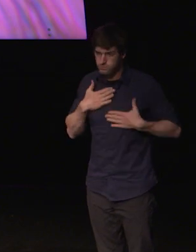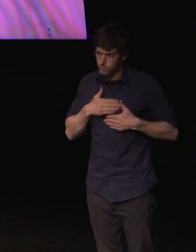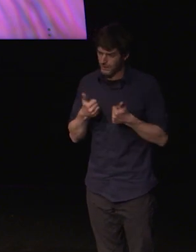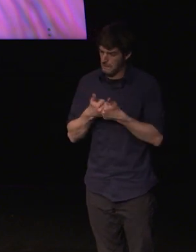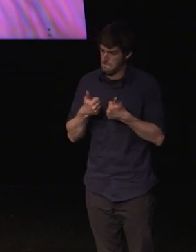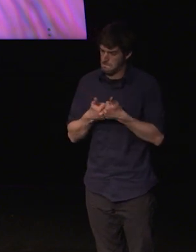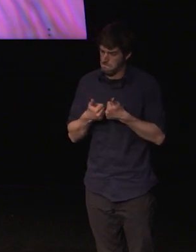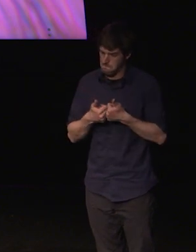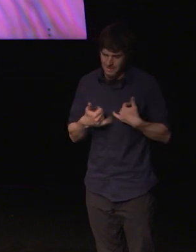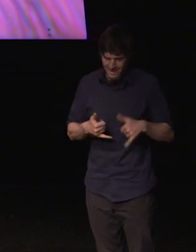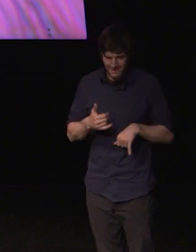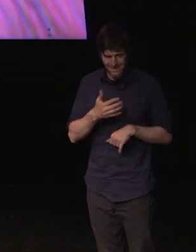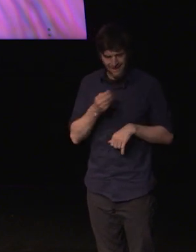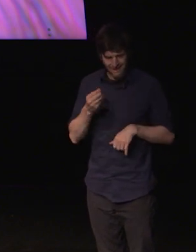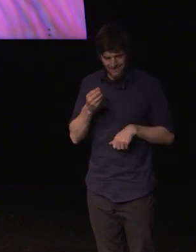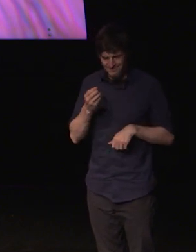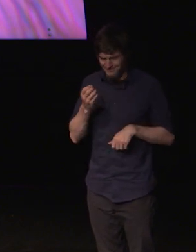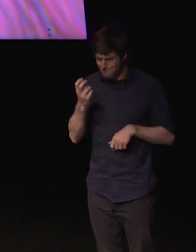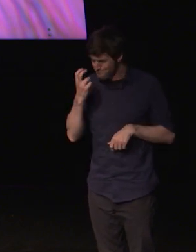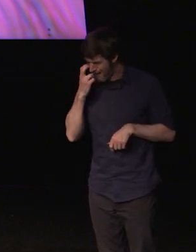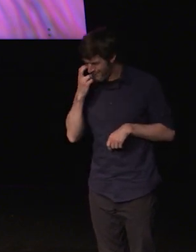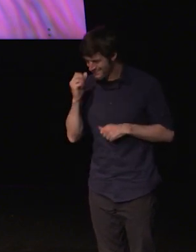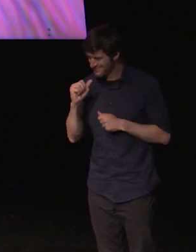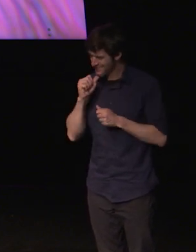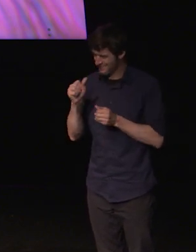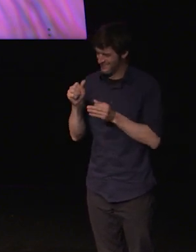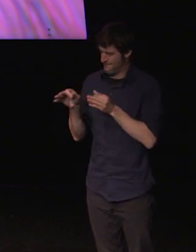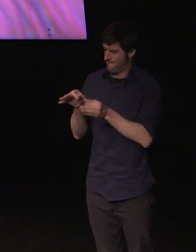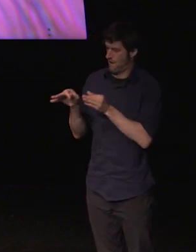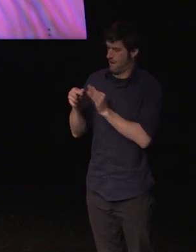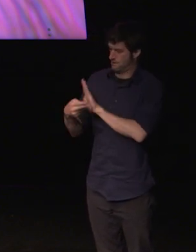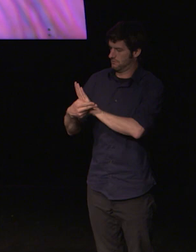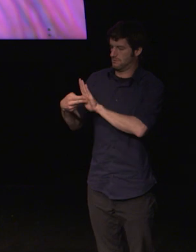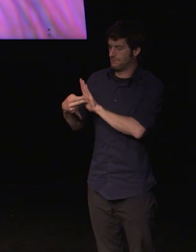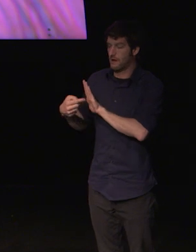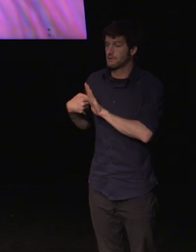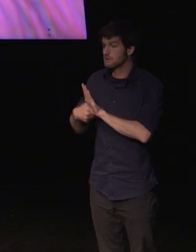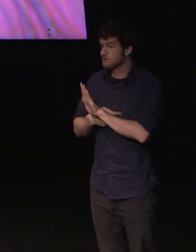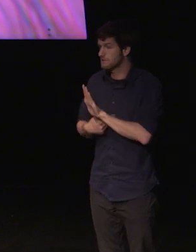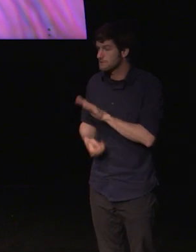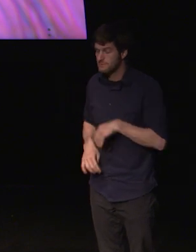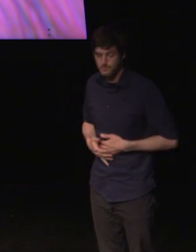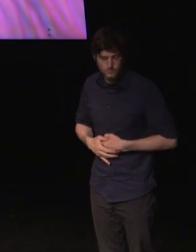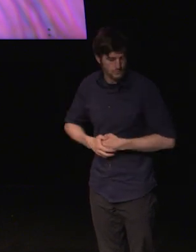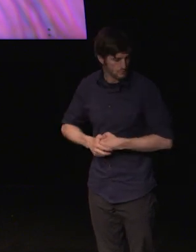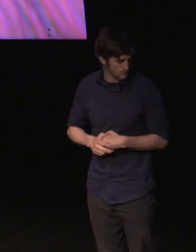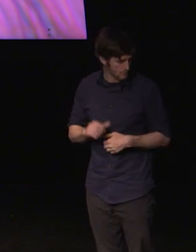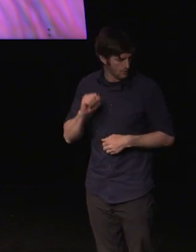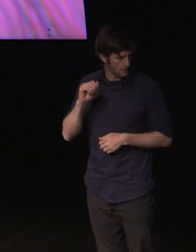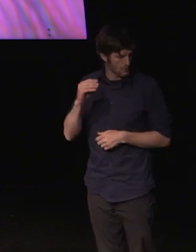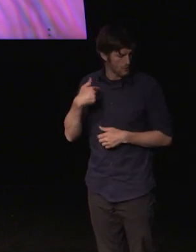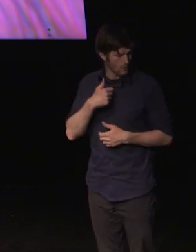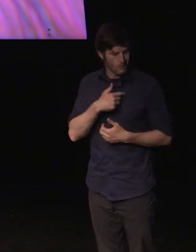and blindness doesn't necessarily define us. So that's what we're gonna be talking about today. We are gonna be tackling some common obstacles